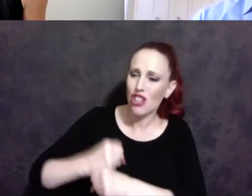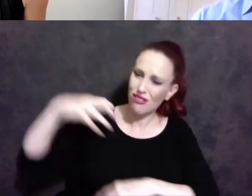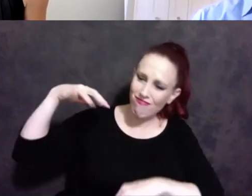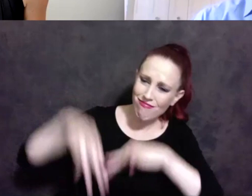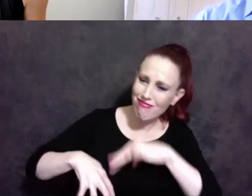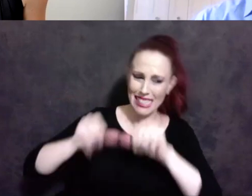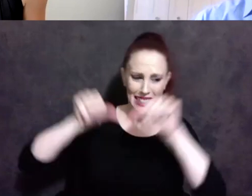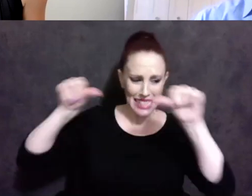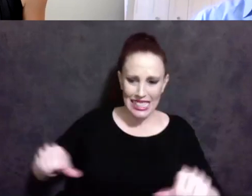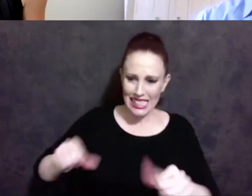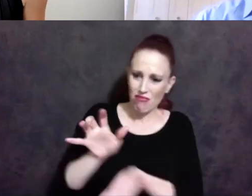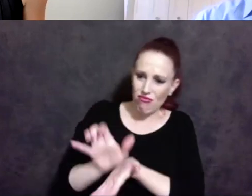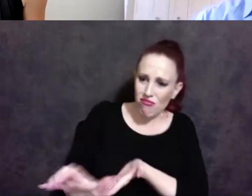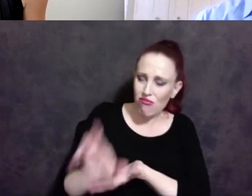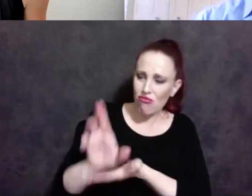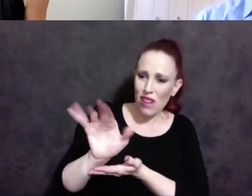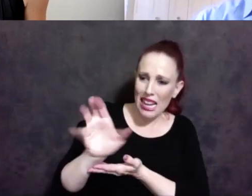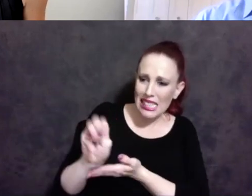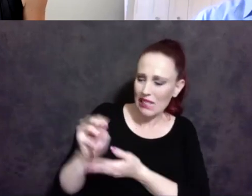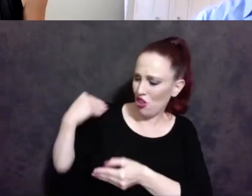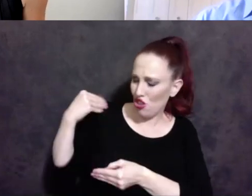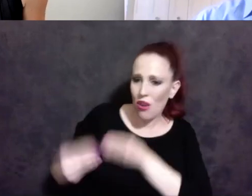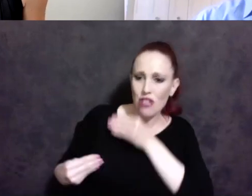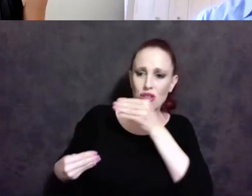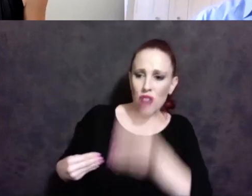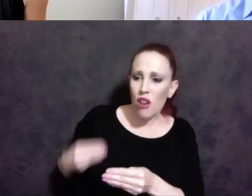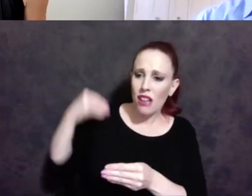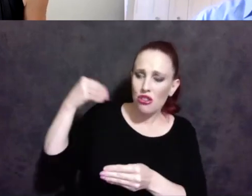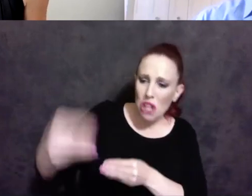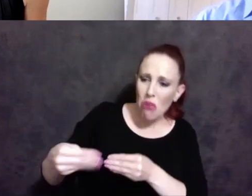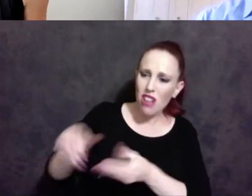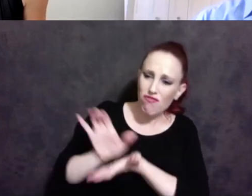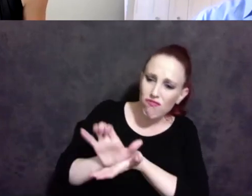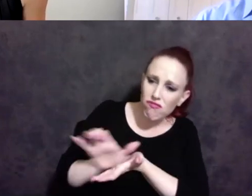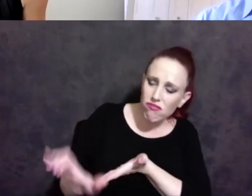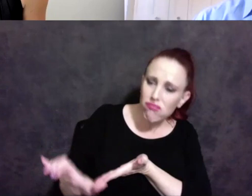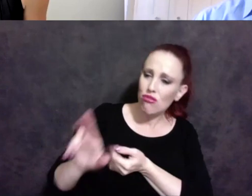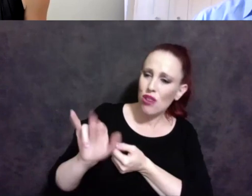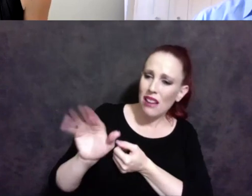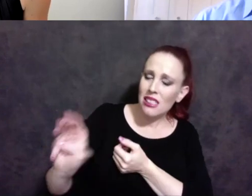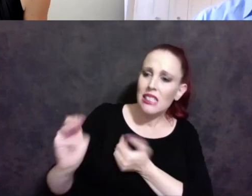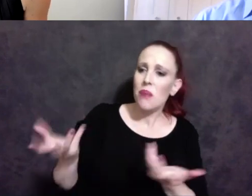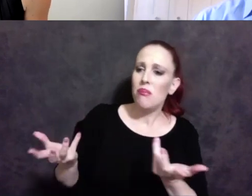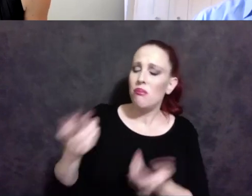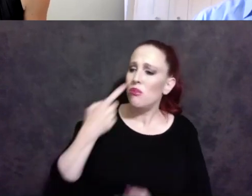and happening over generations and generations. Michael, can you tell us what you mean about